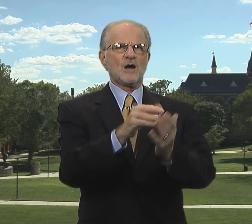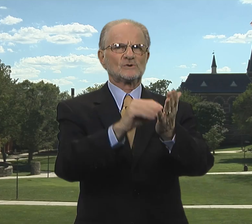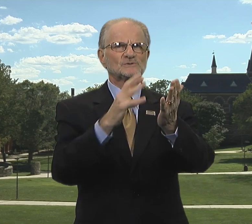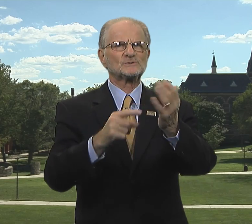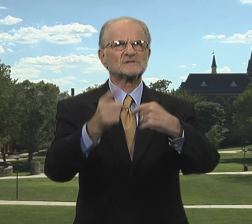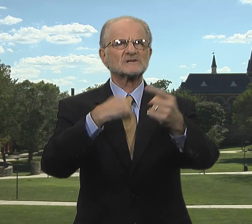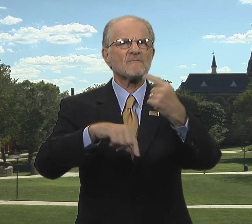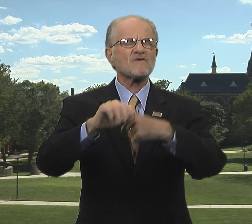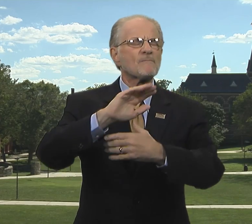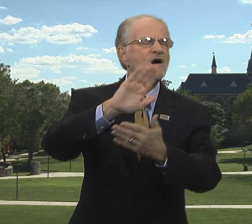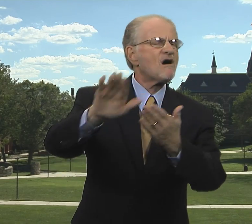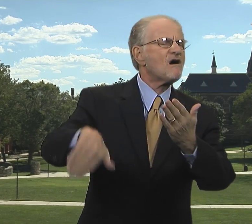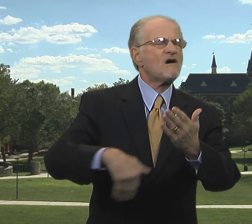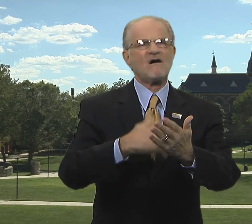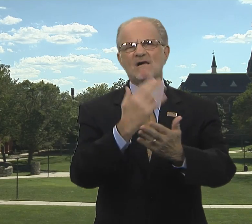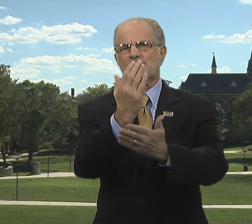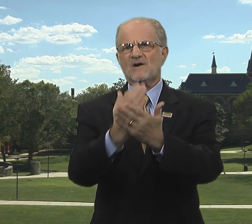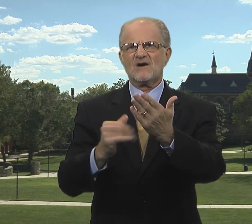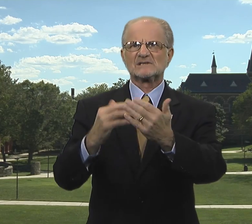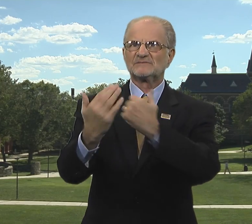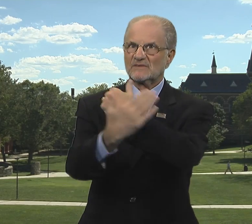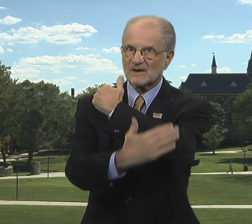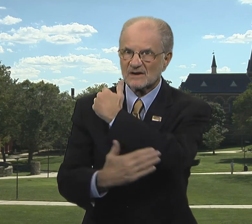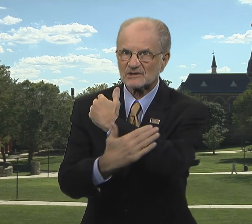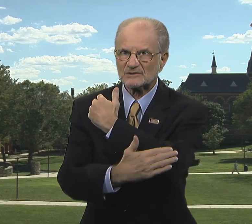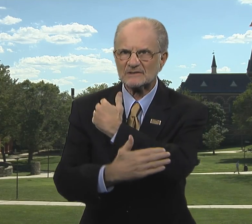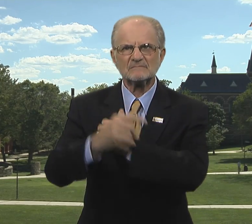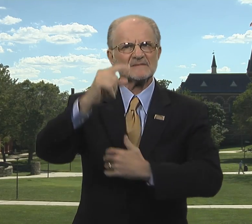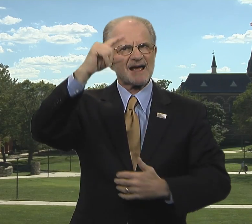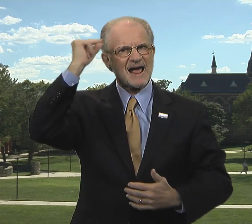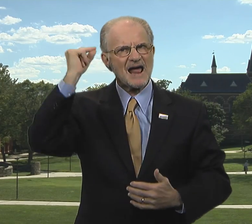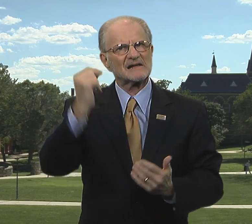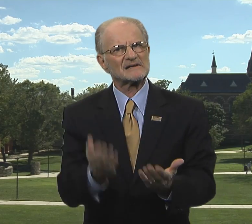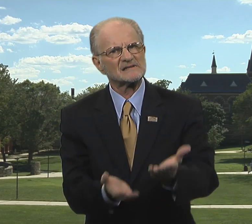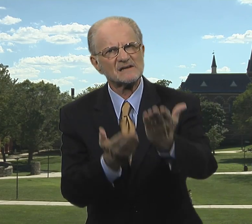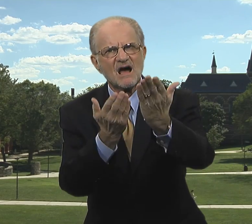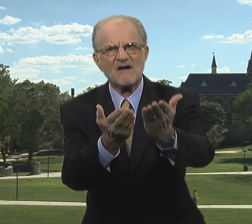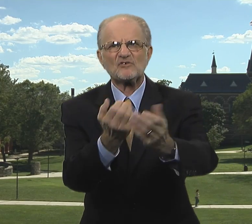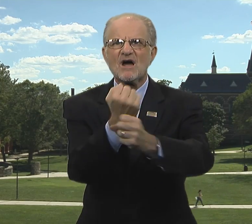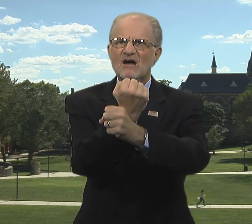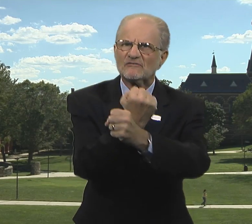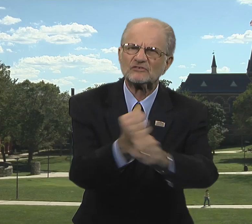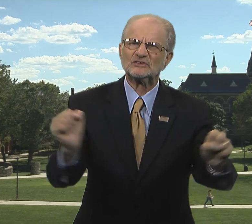Because our students come from all over the country, Gallaudet is offering